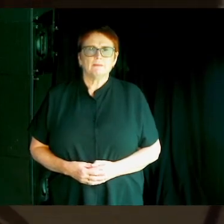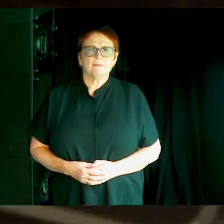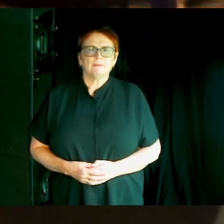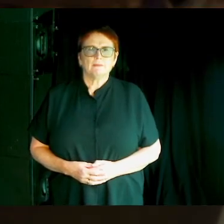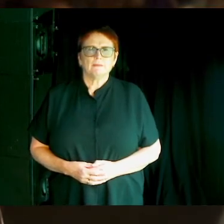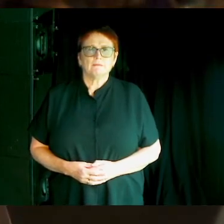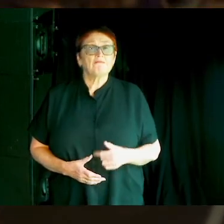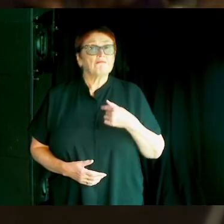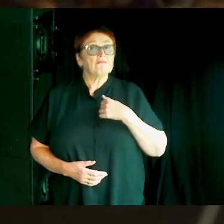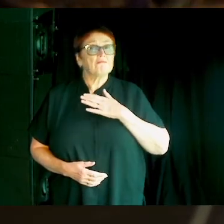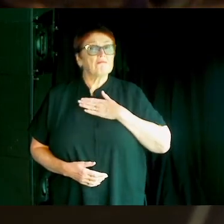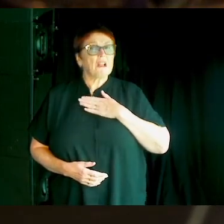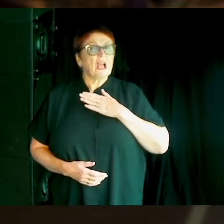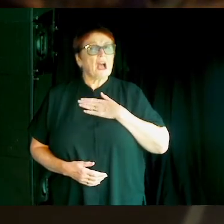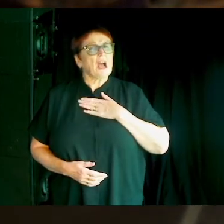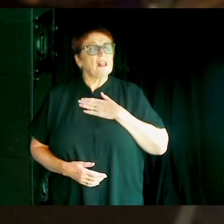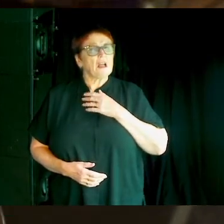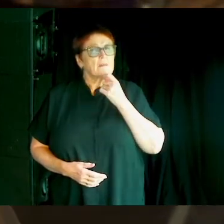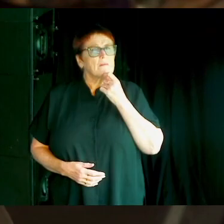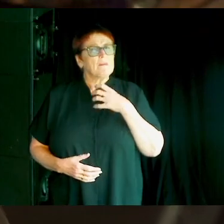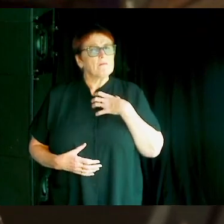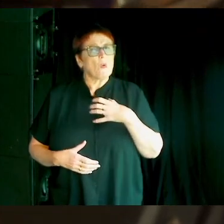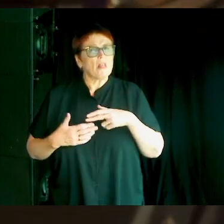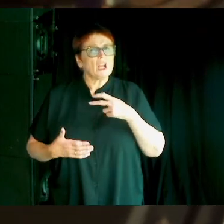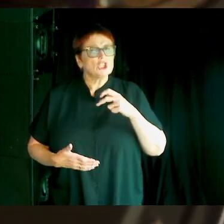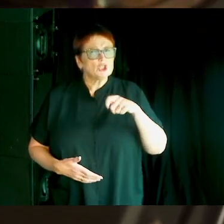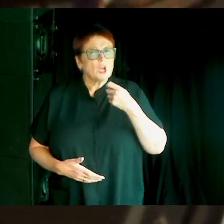I personally like it a little bit thicker and soupy because I like the coconut cream